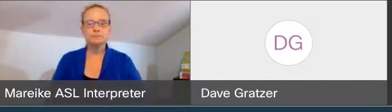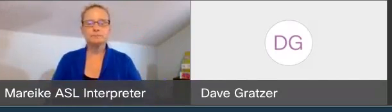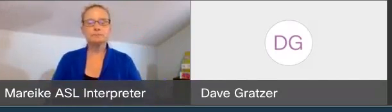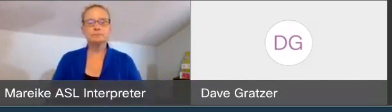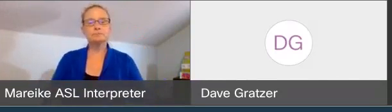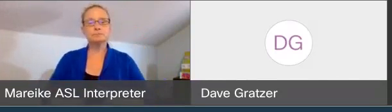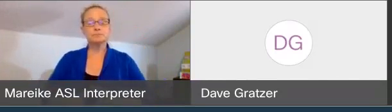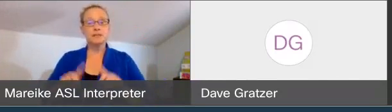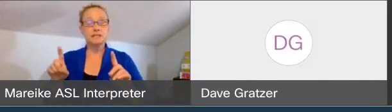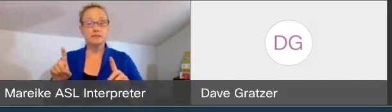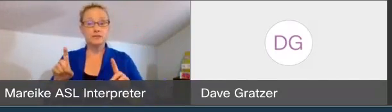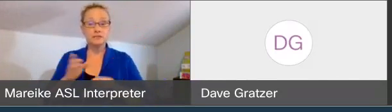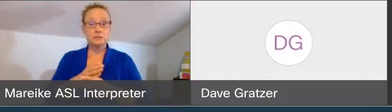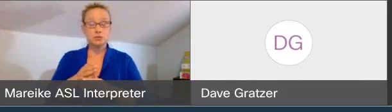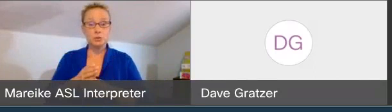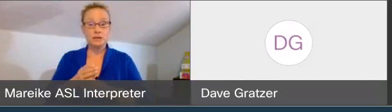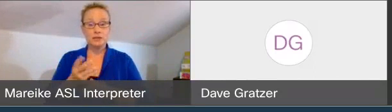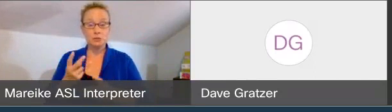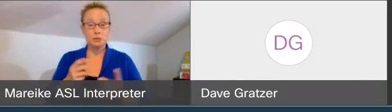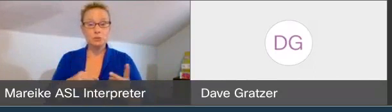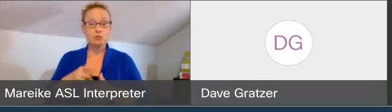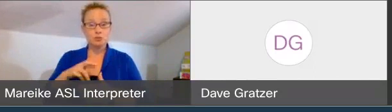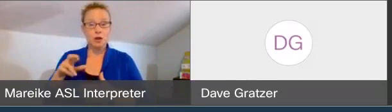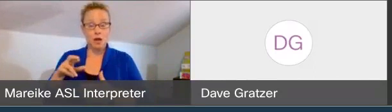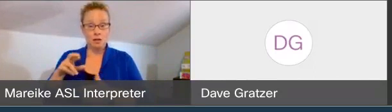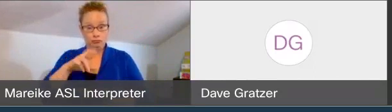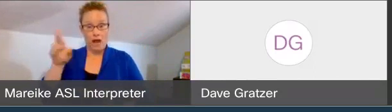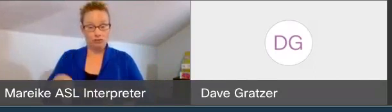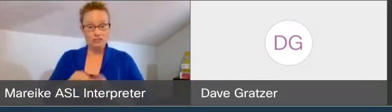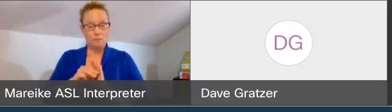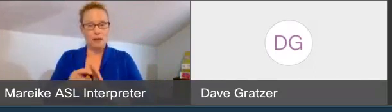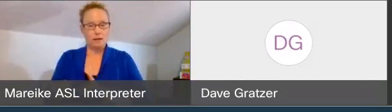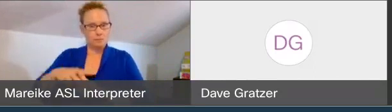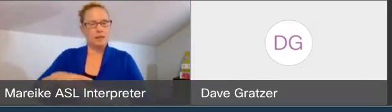between the two is the Rochester model did apply these criminogenic CBT intervention. So